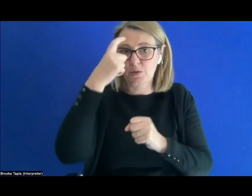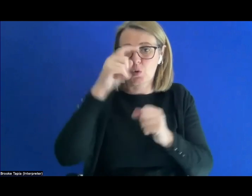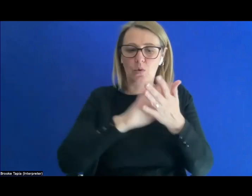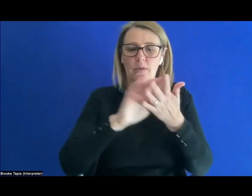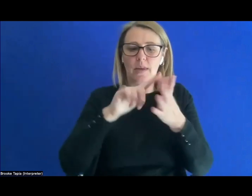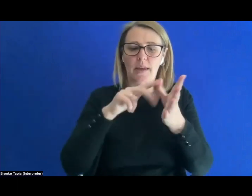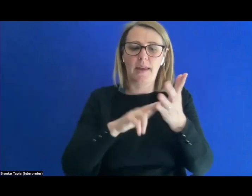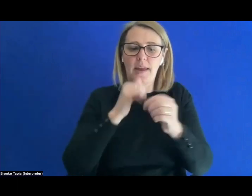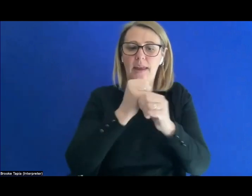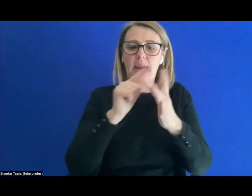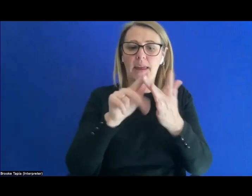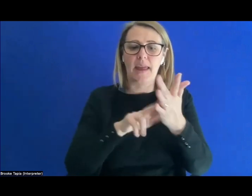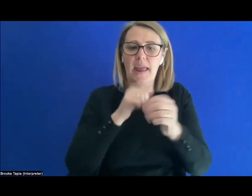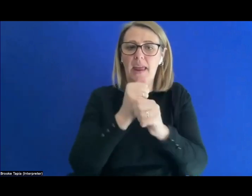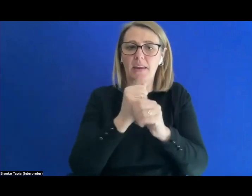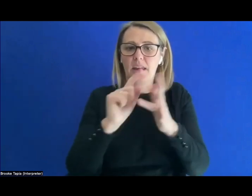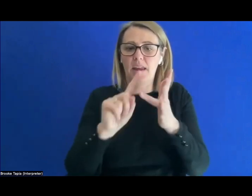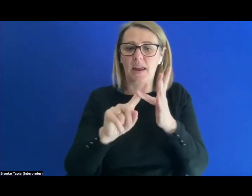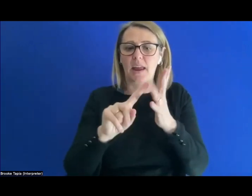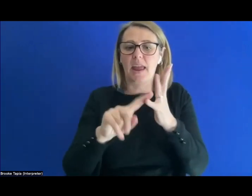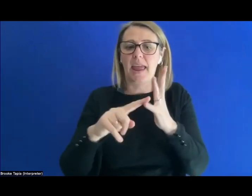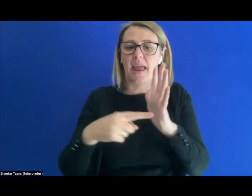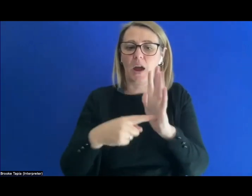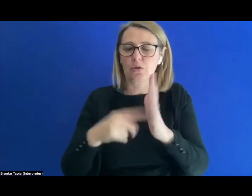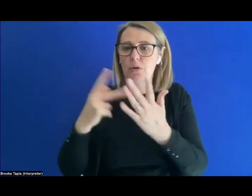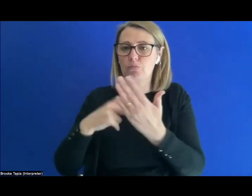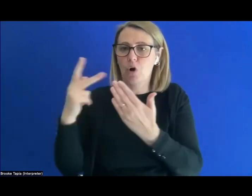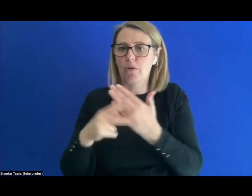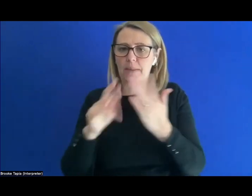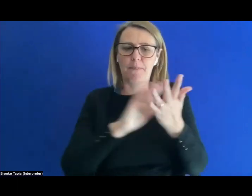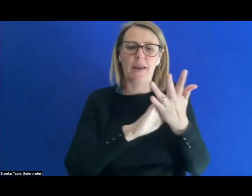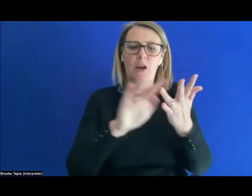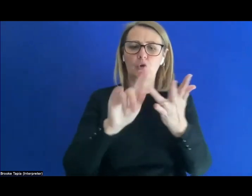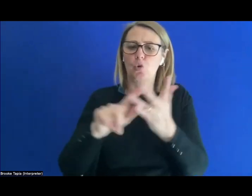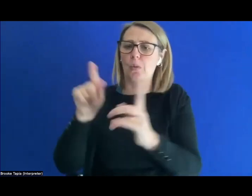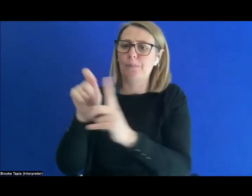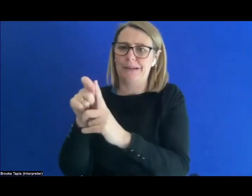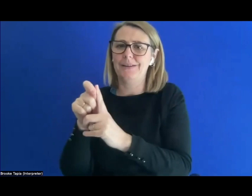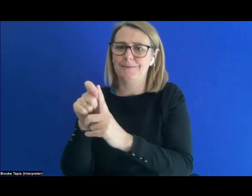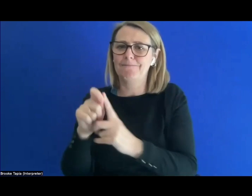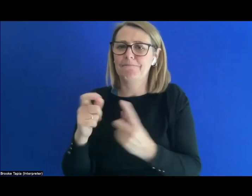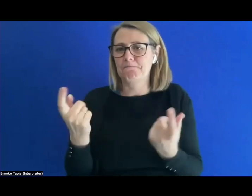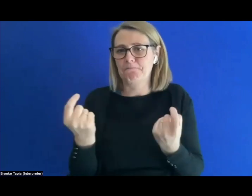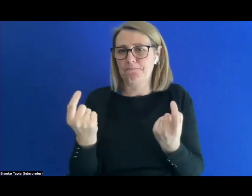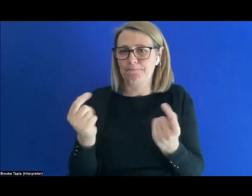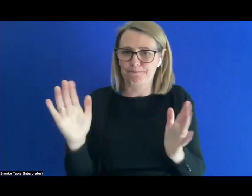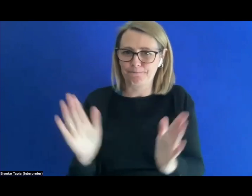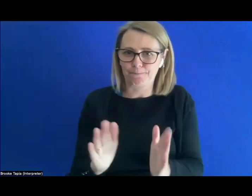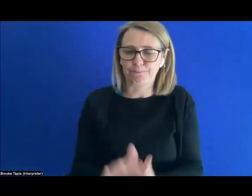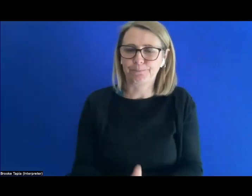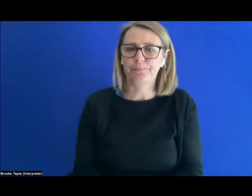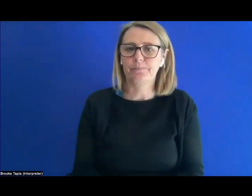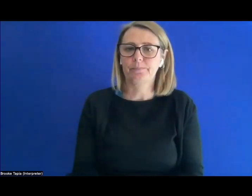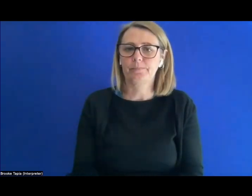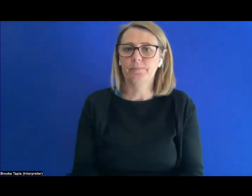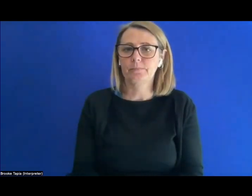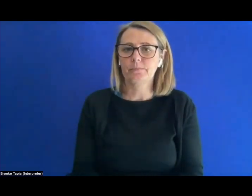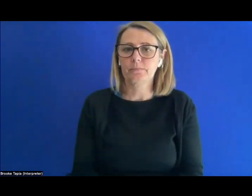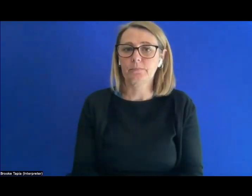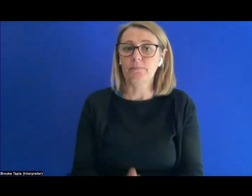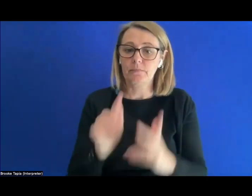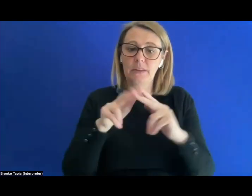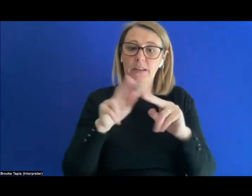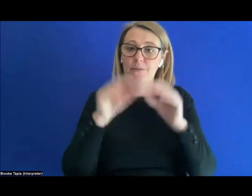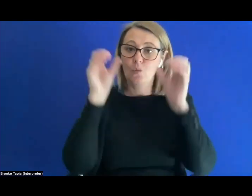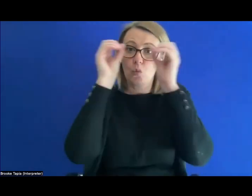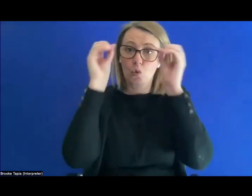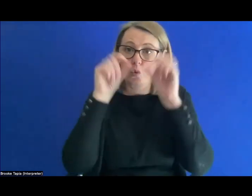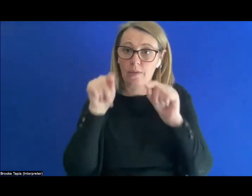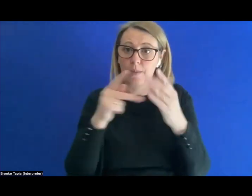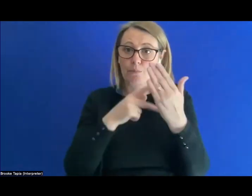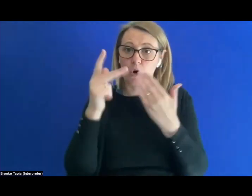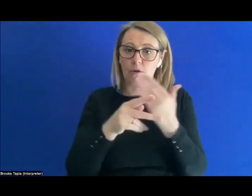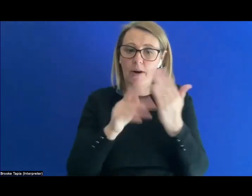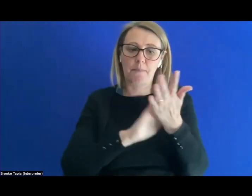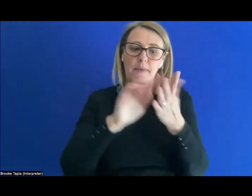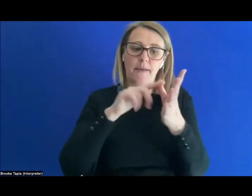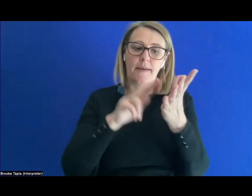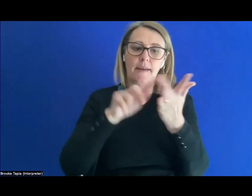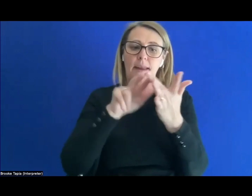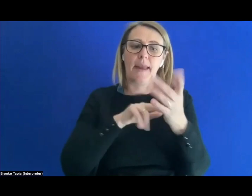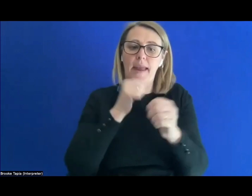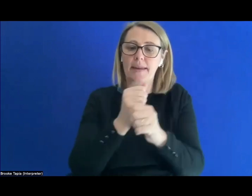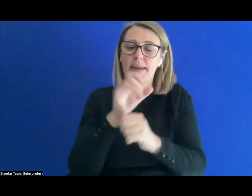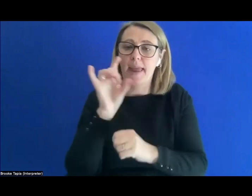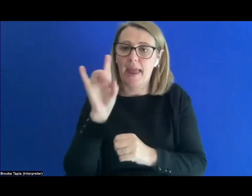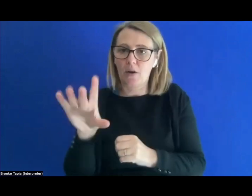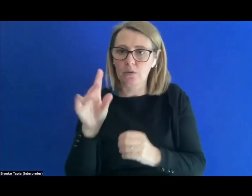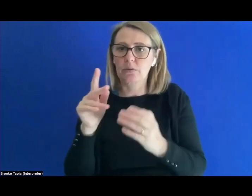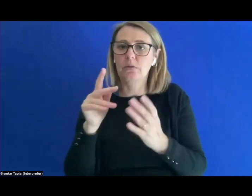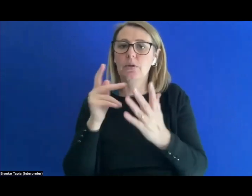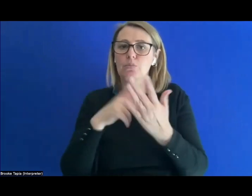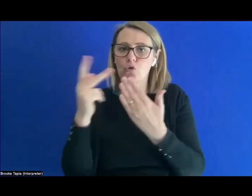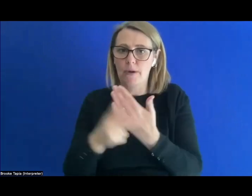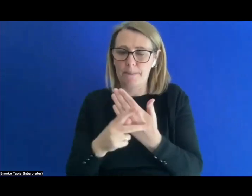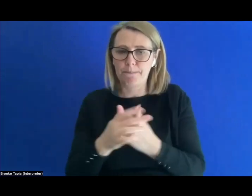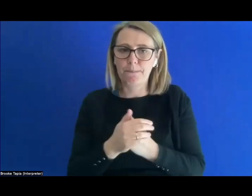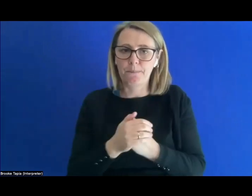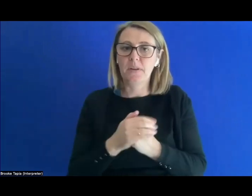“HOP” for short, and if you Google that program, that starts with ten minutes of interaction or ten